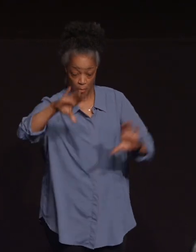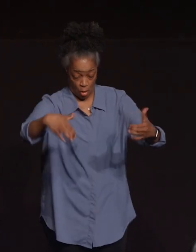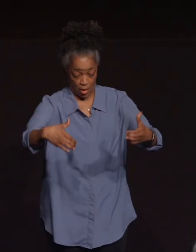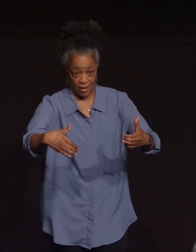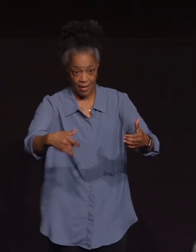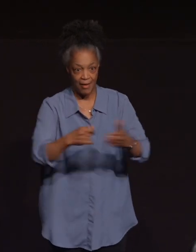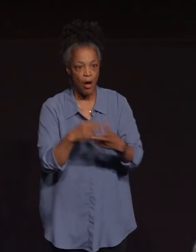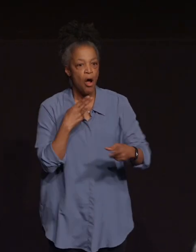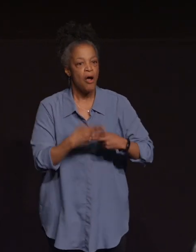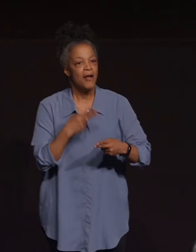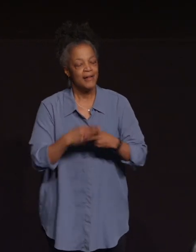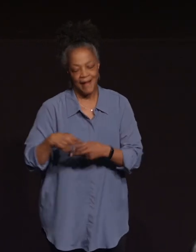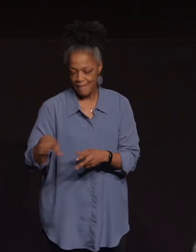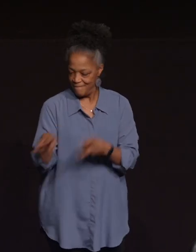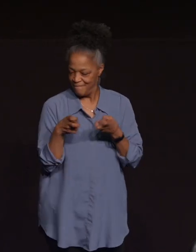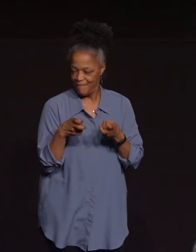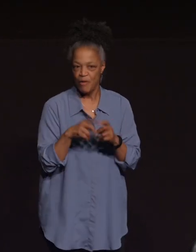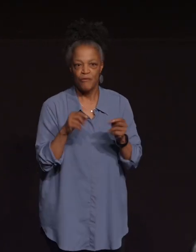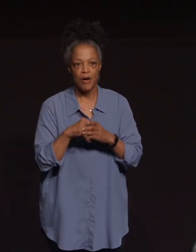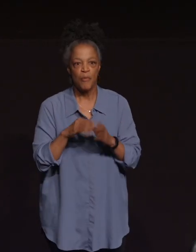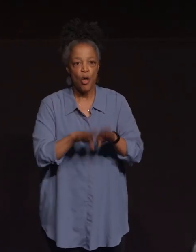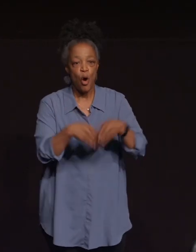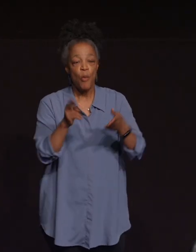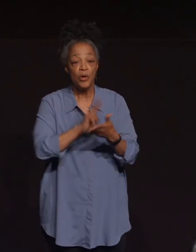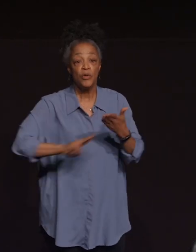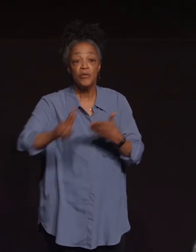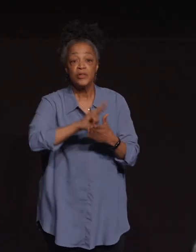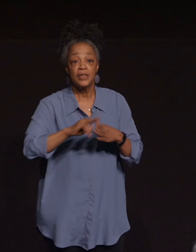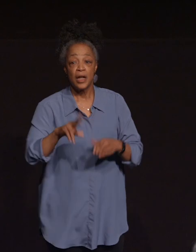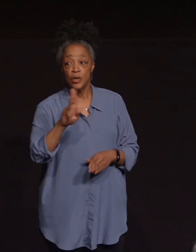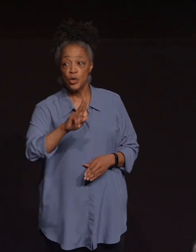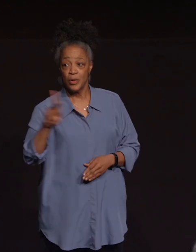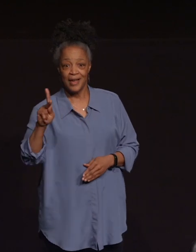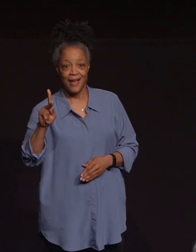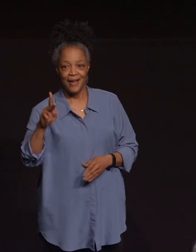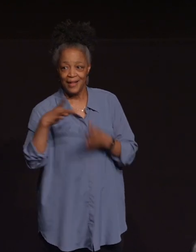name from the open university in the UK spearheaded by the late,